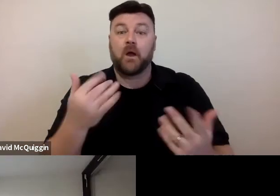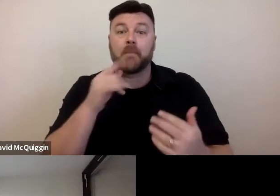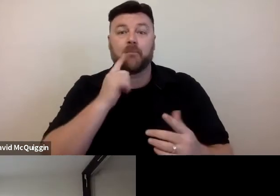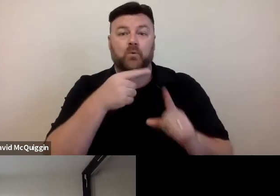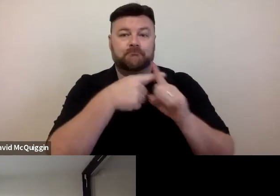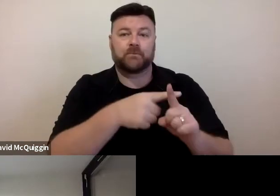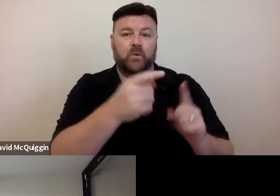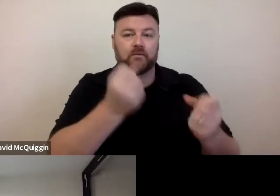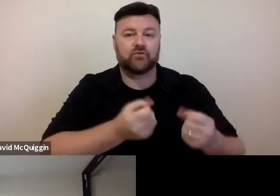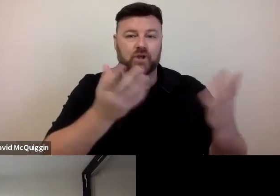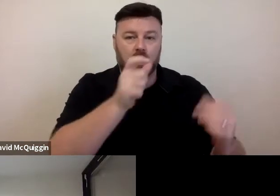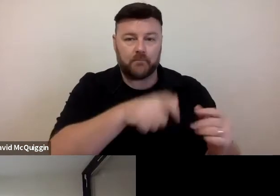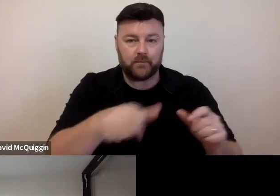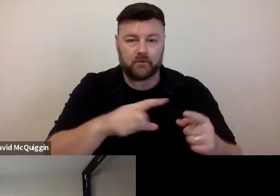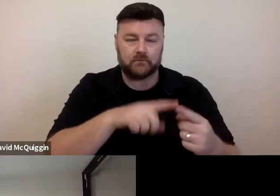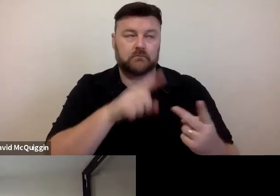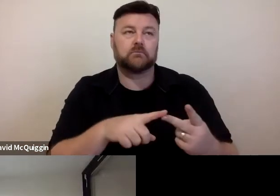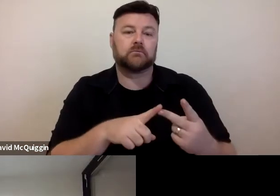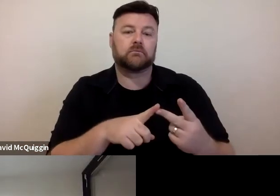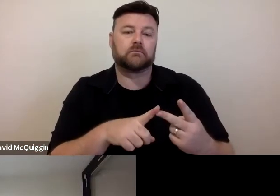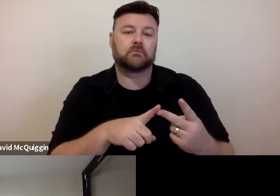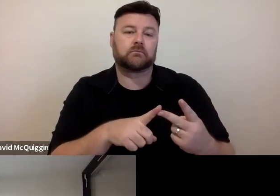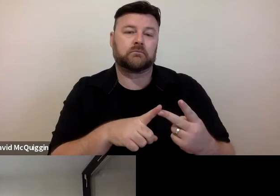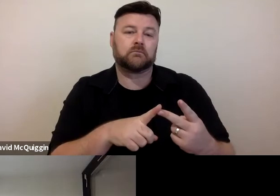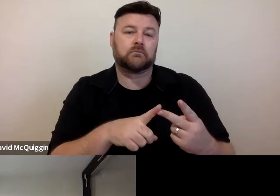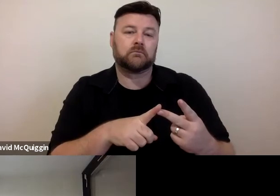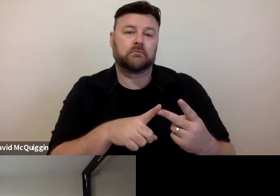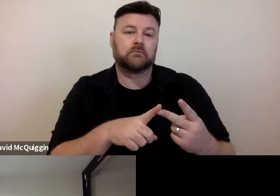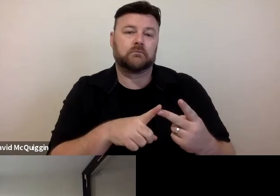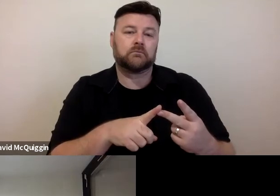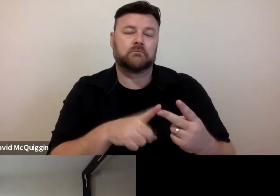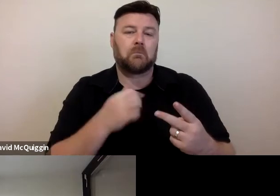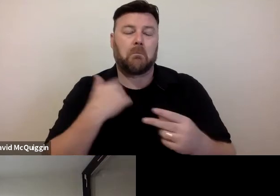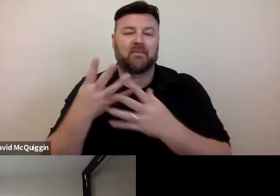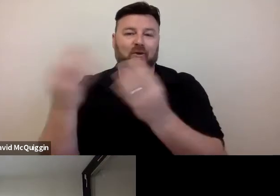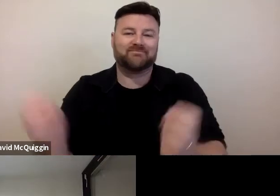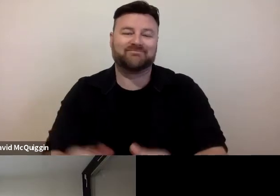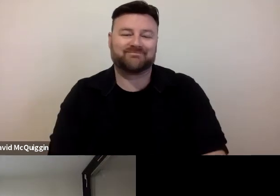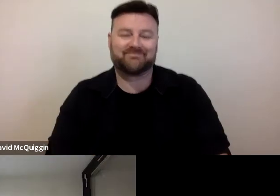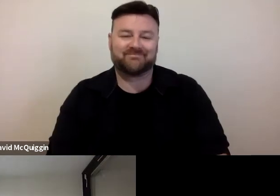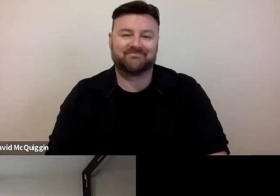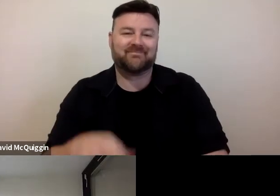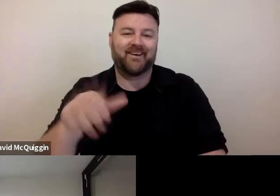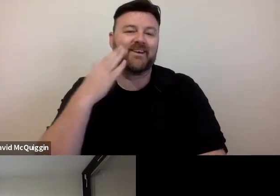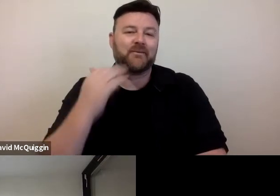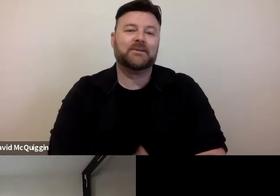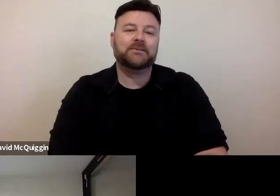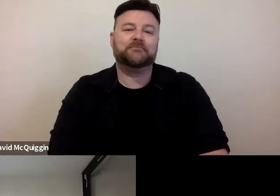" We're going to talk to - oh, it's gone. OK. Oh, let me go to answered.